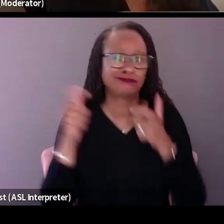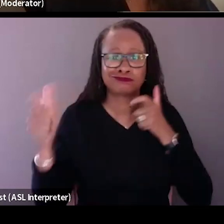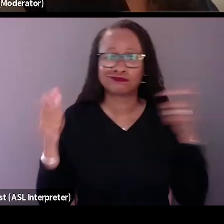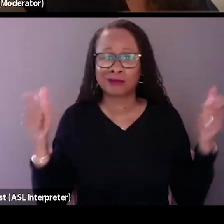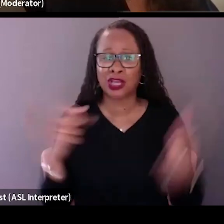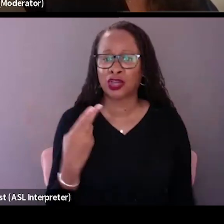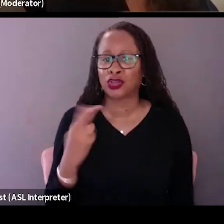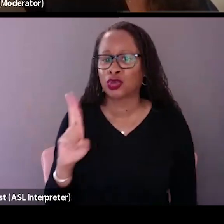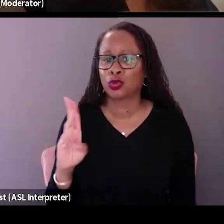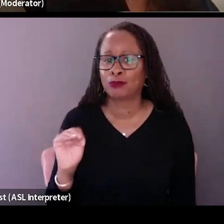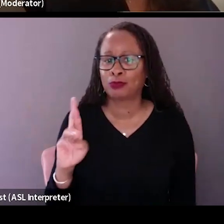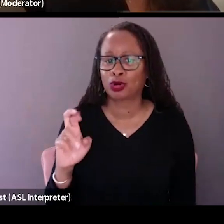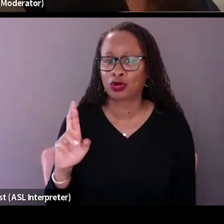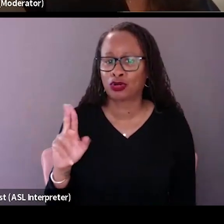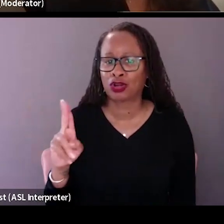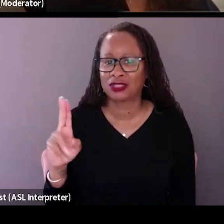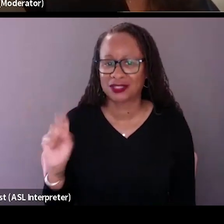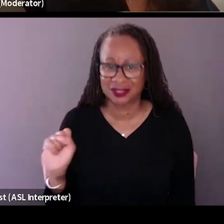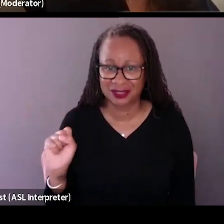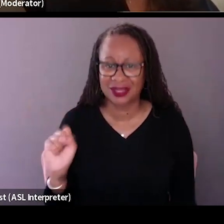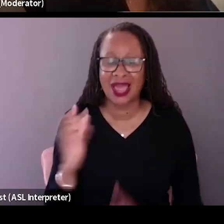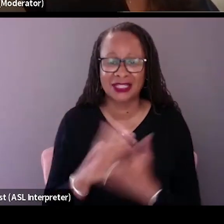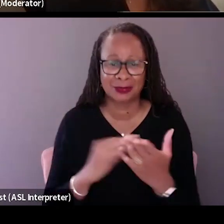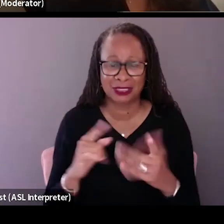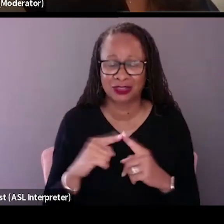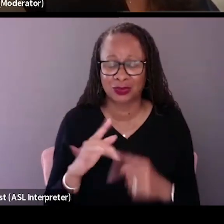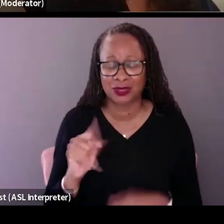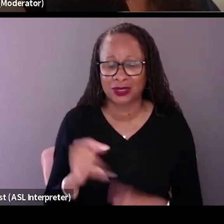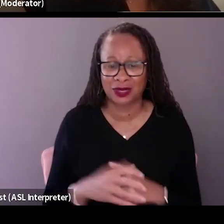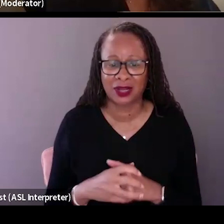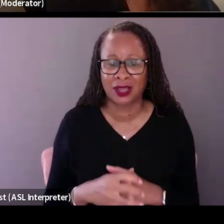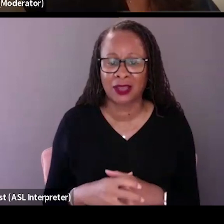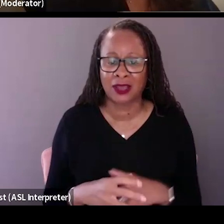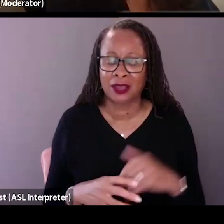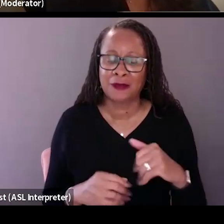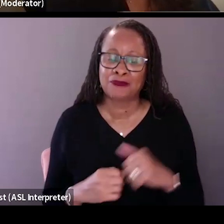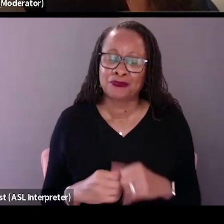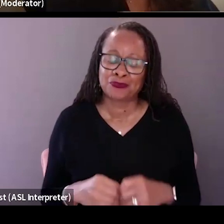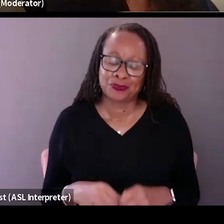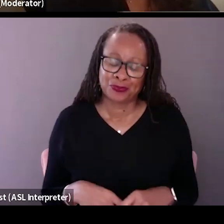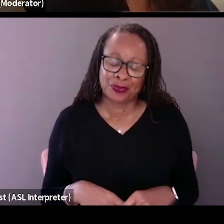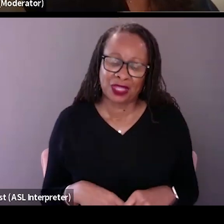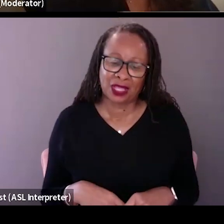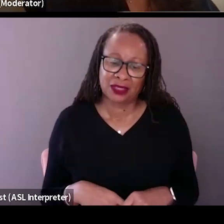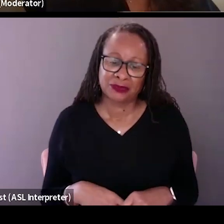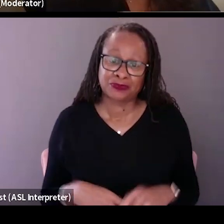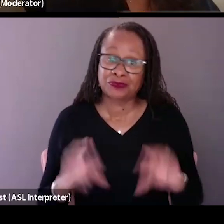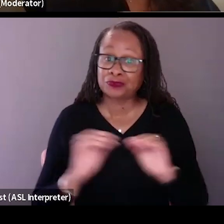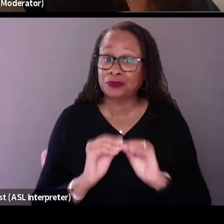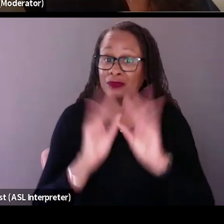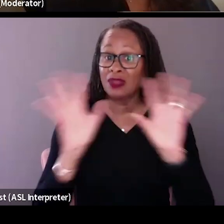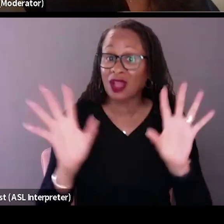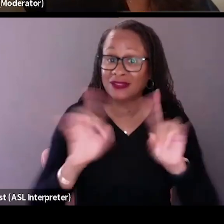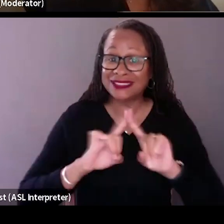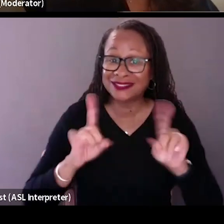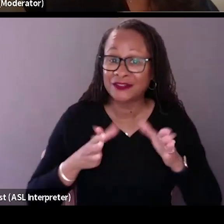Yeah and what's wild is that you like, obviously they're different ways that you can communicate